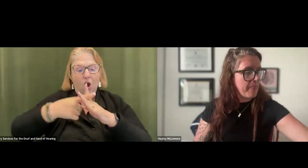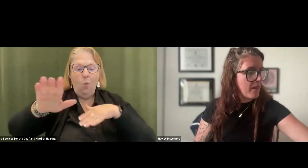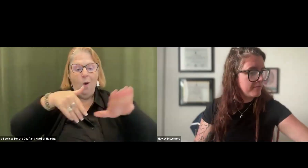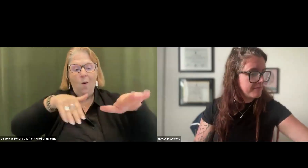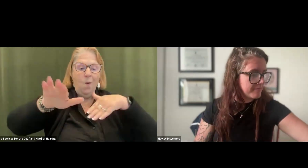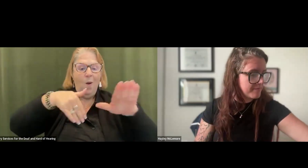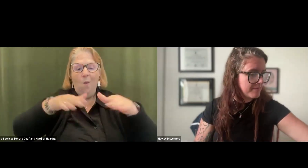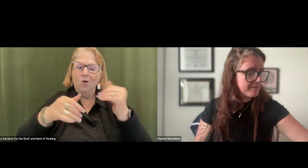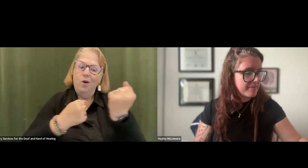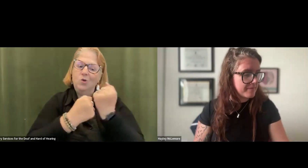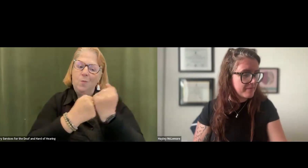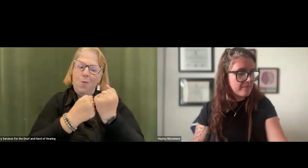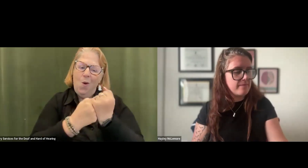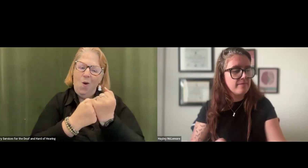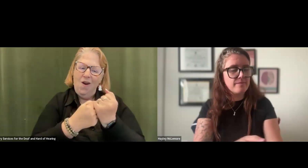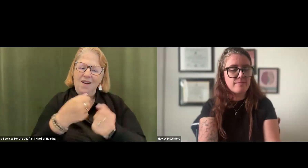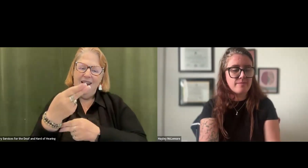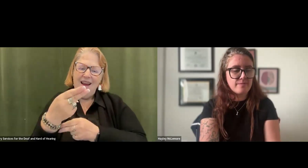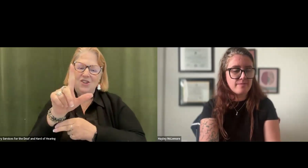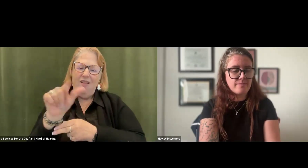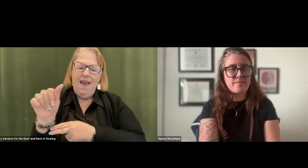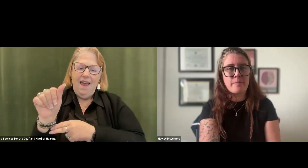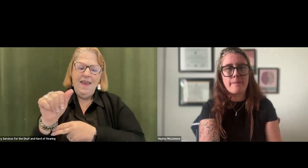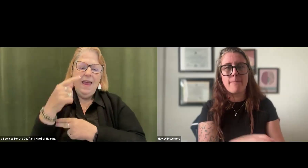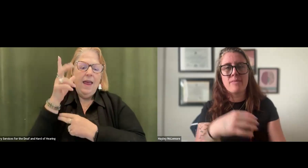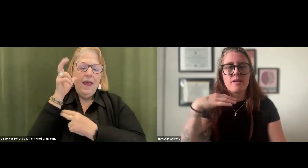And at 10:45 is when we will start walking to support